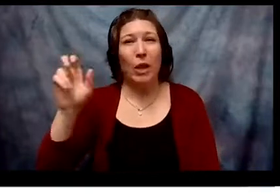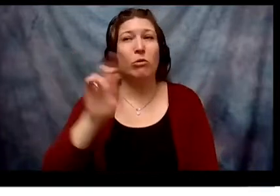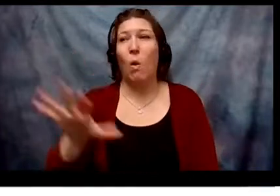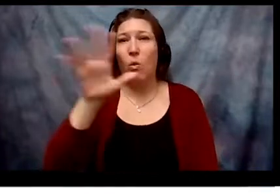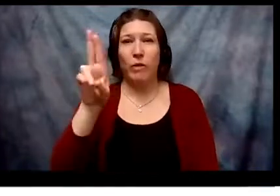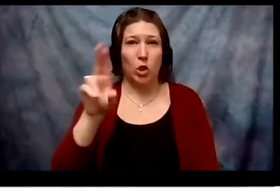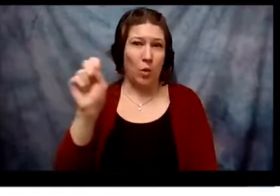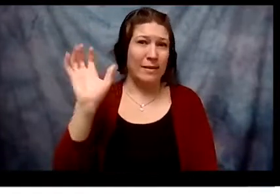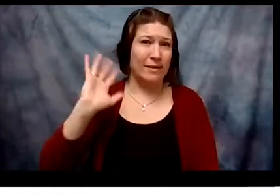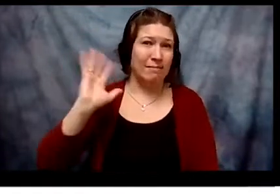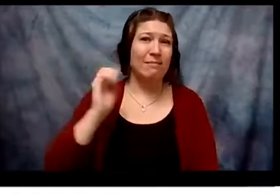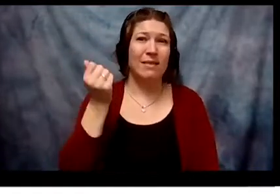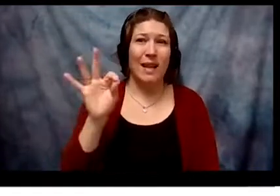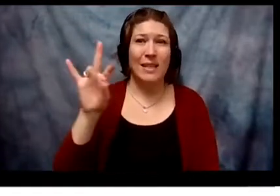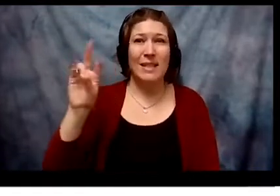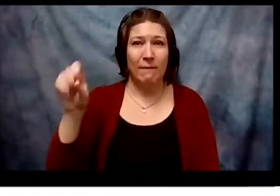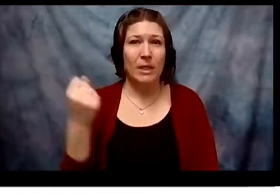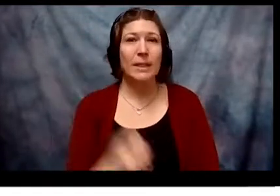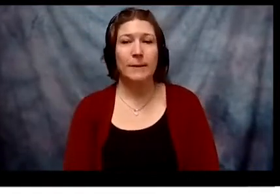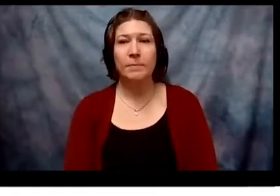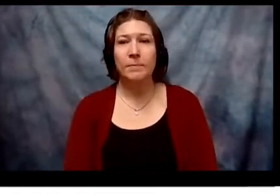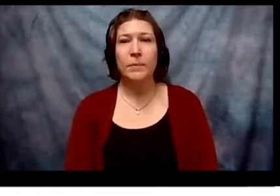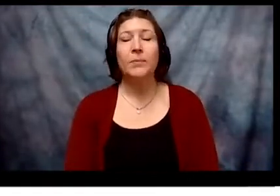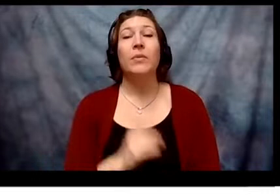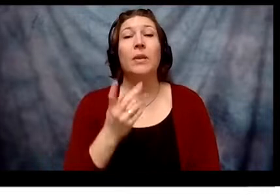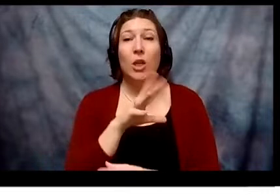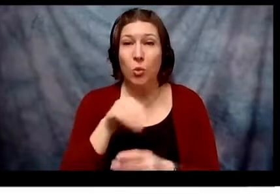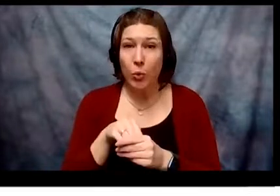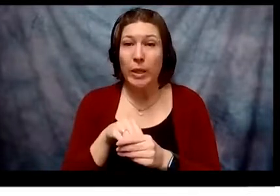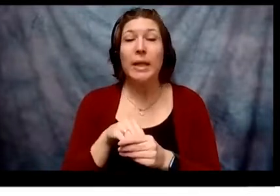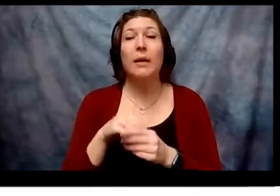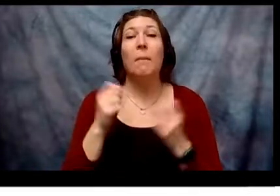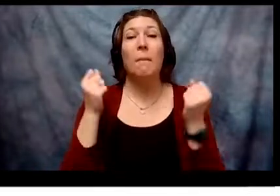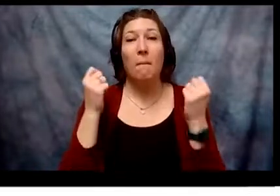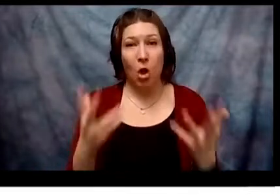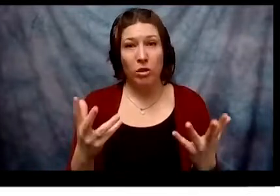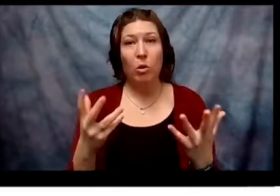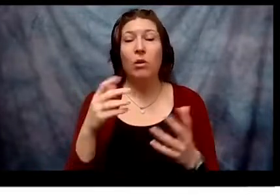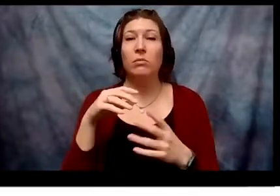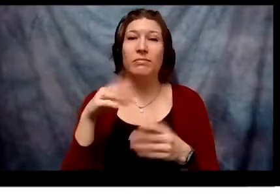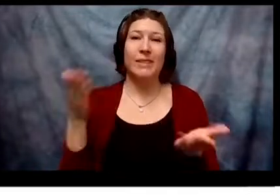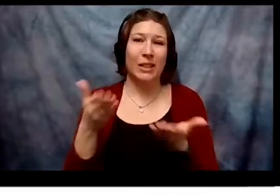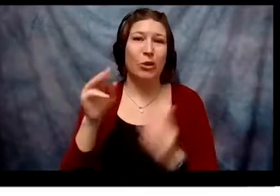time in the 1970s, including multiple in Minnesota.